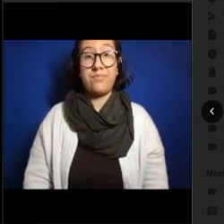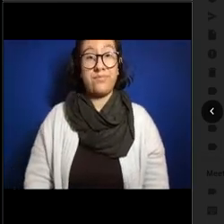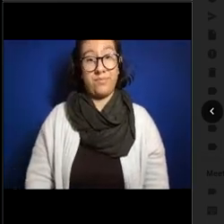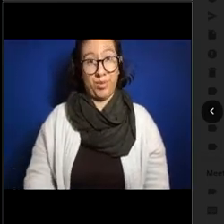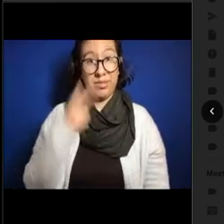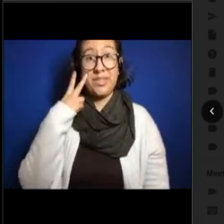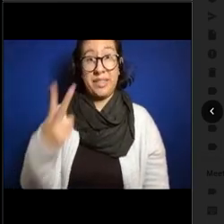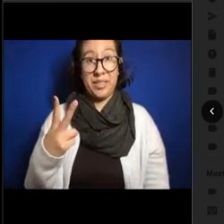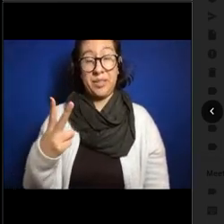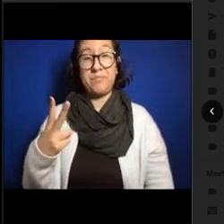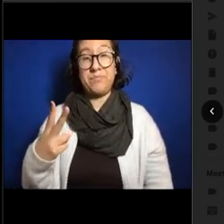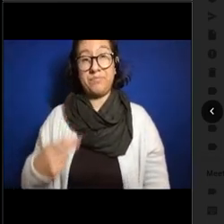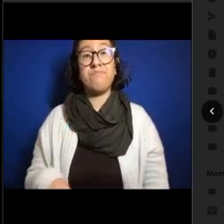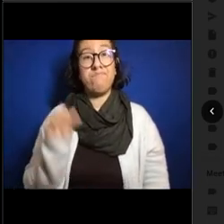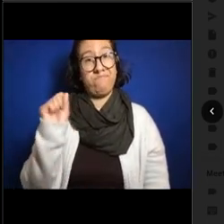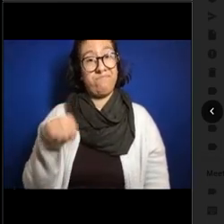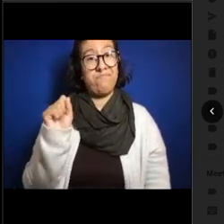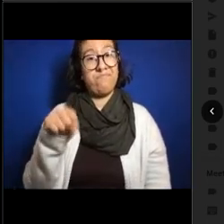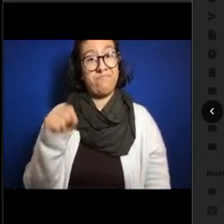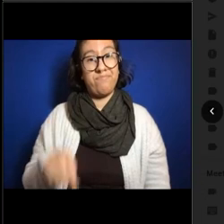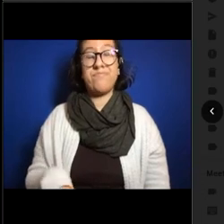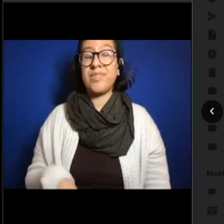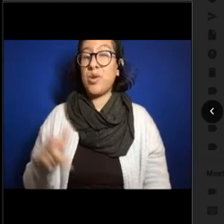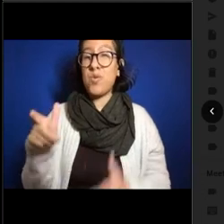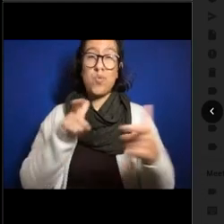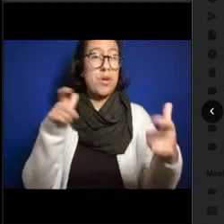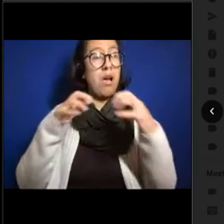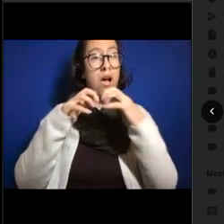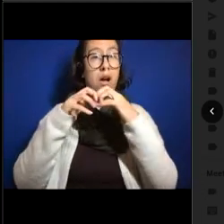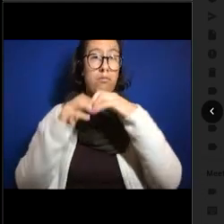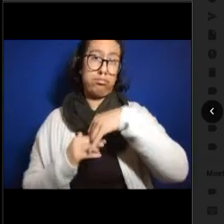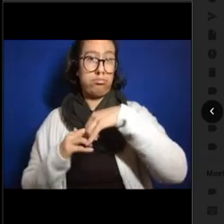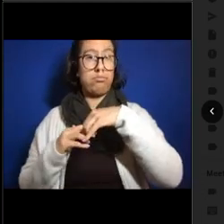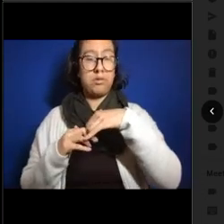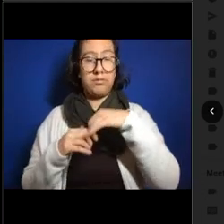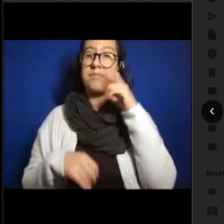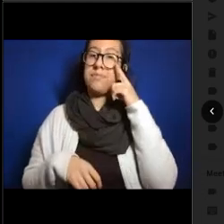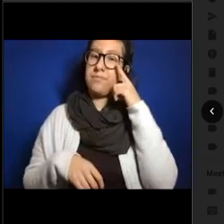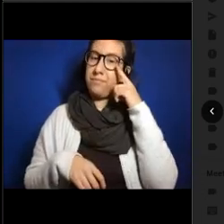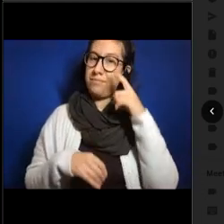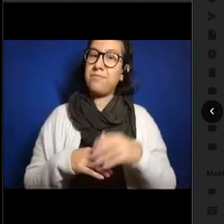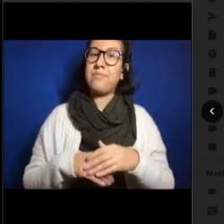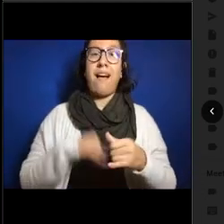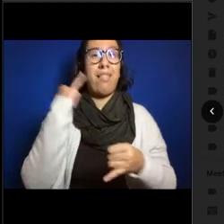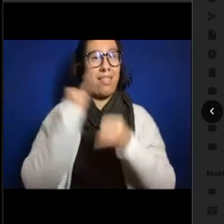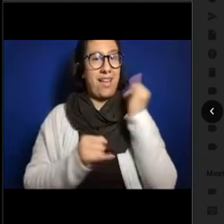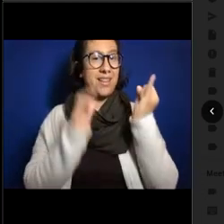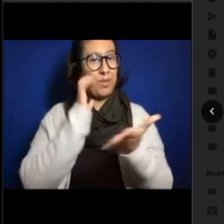You an see it had yeah had some major damage. And then just the last picture